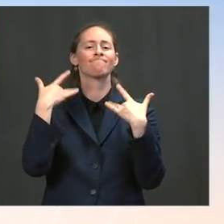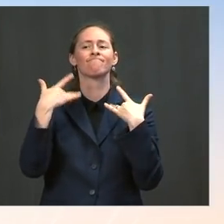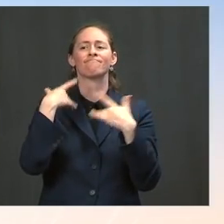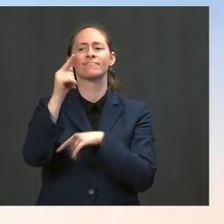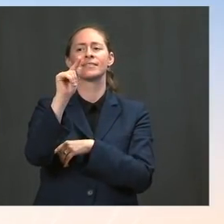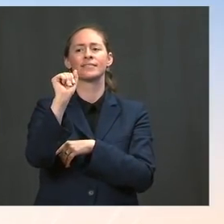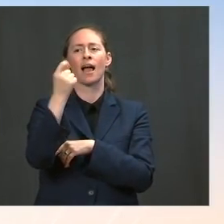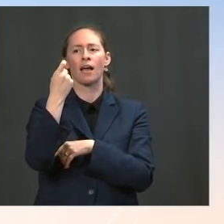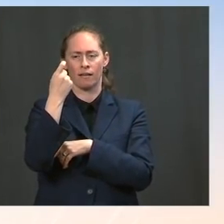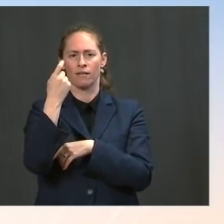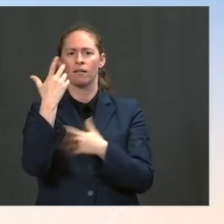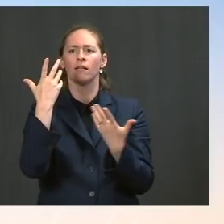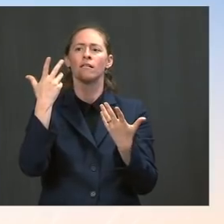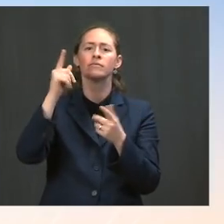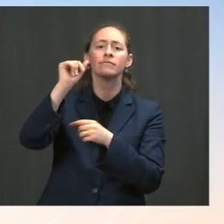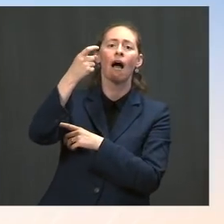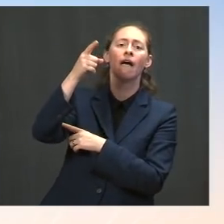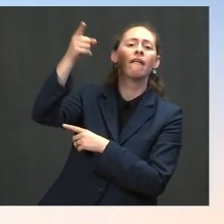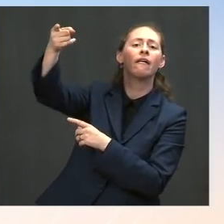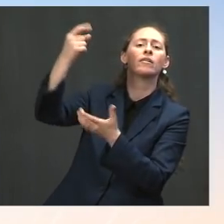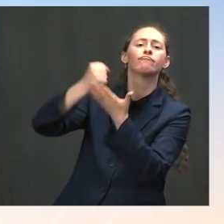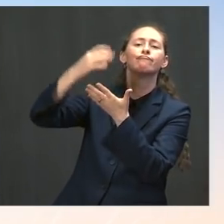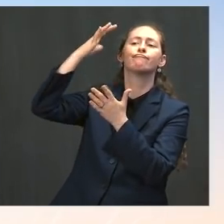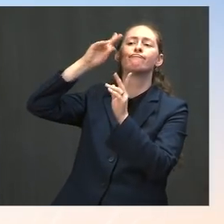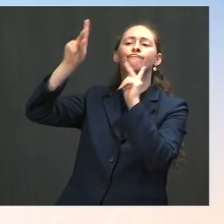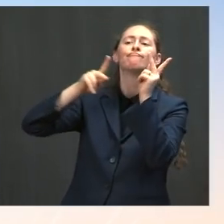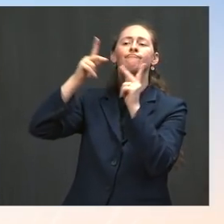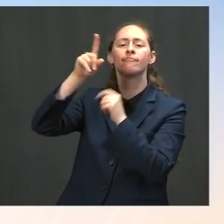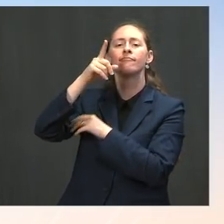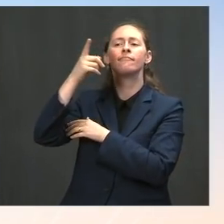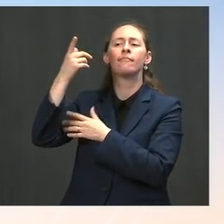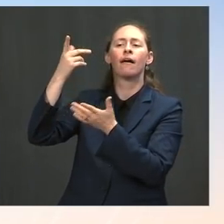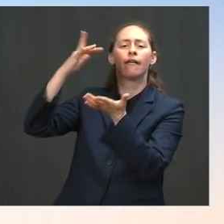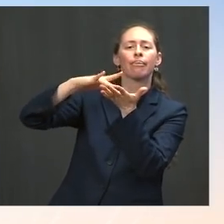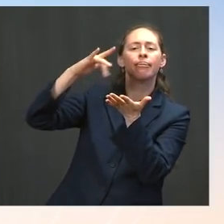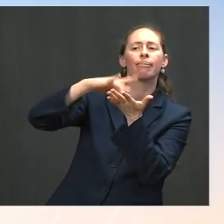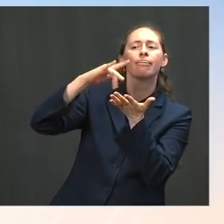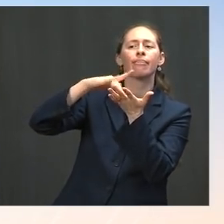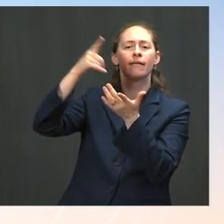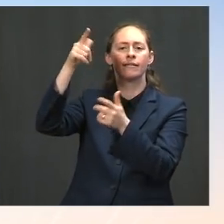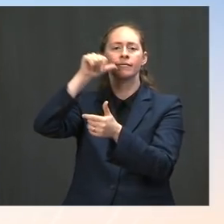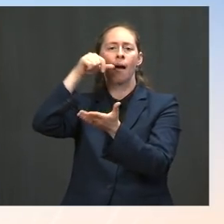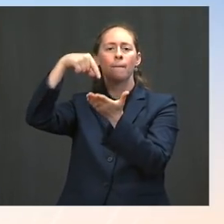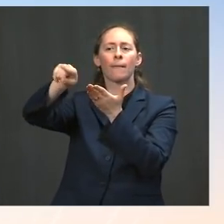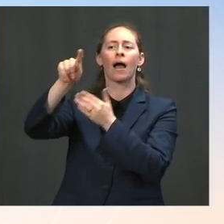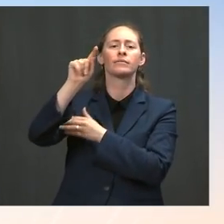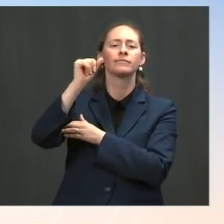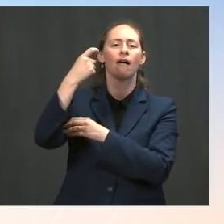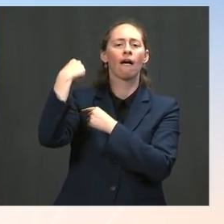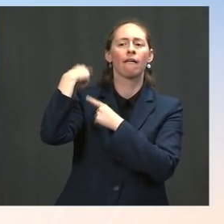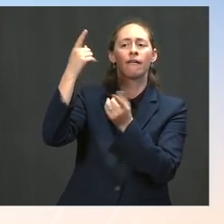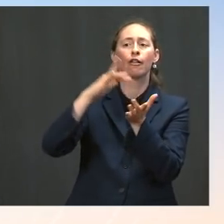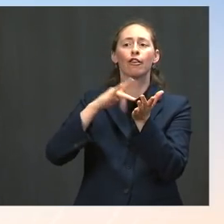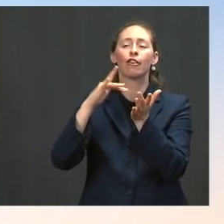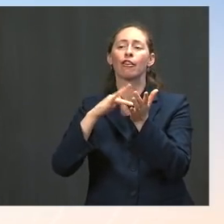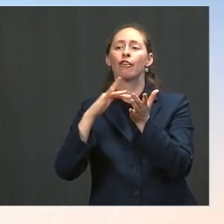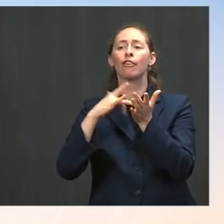who are often able to game the system illegally and dodge paying the taxes they owe at the expense of everyone else. That was agreed to during the negotiations,